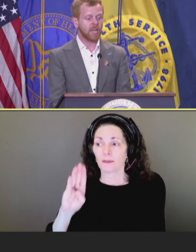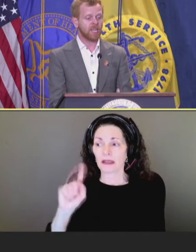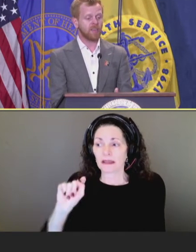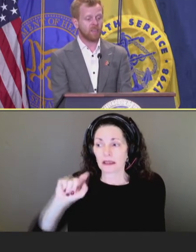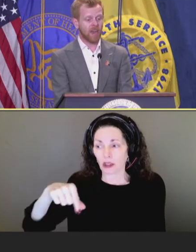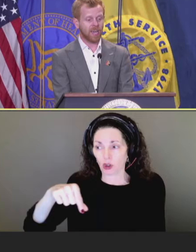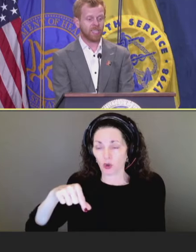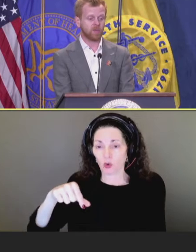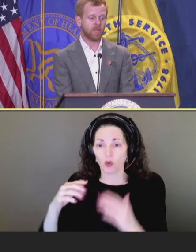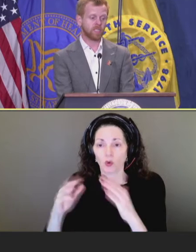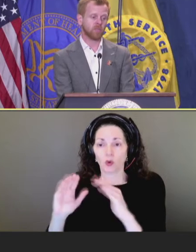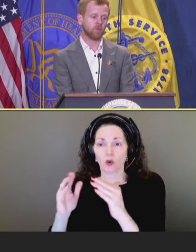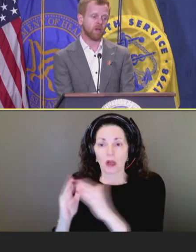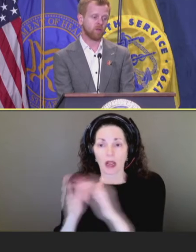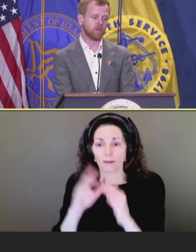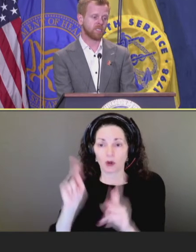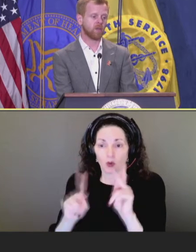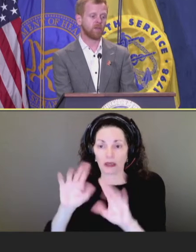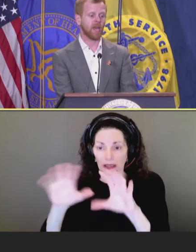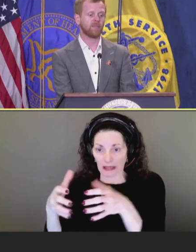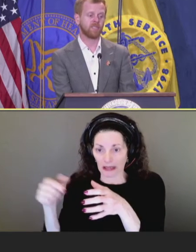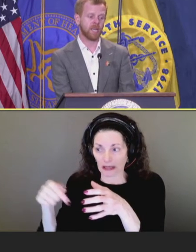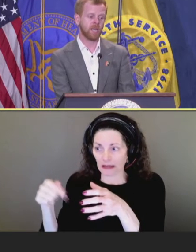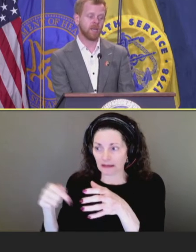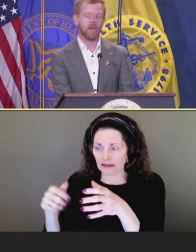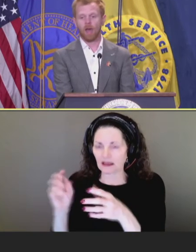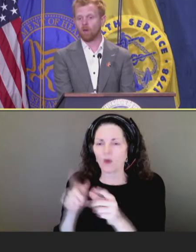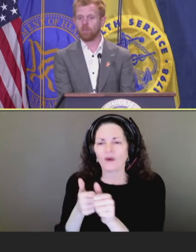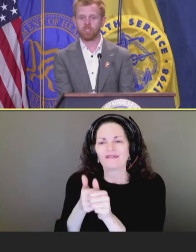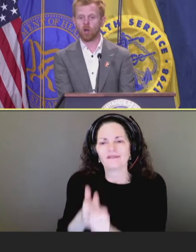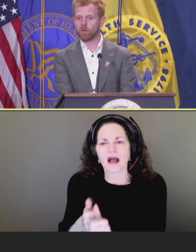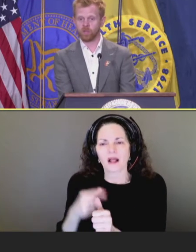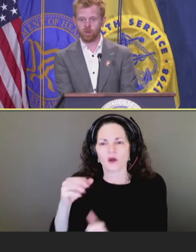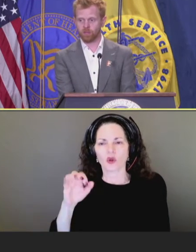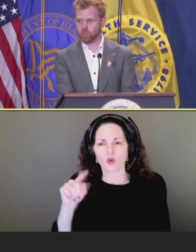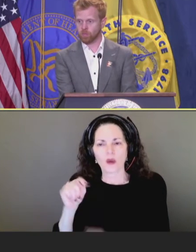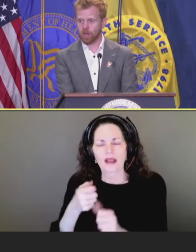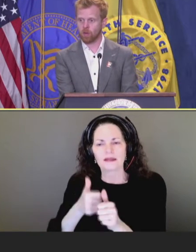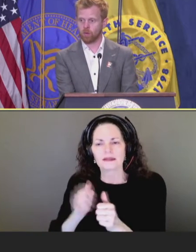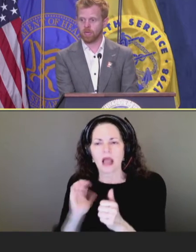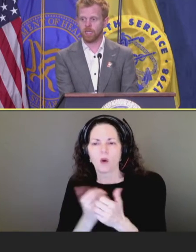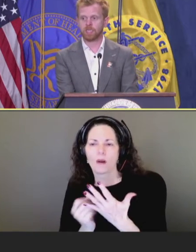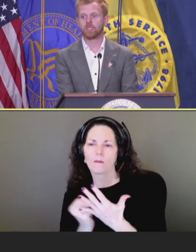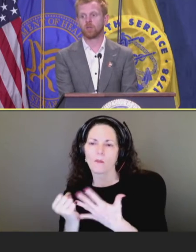And that is based on the priorities that we have set. Health is always one of those priorities. So,